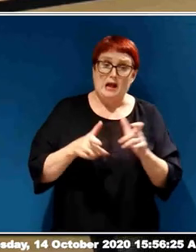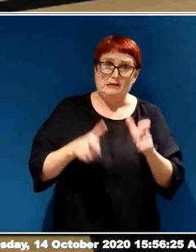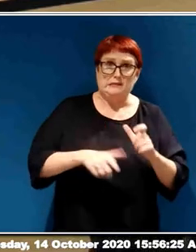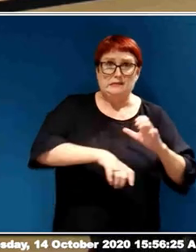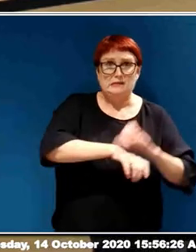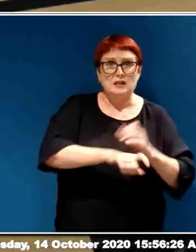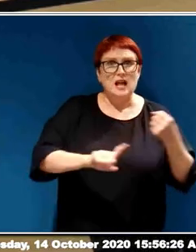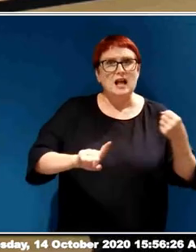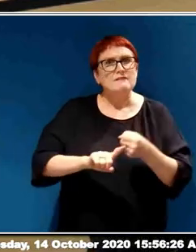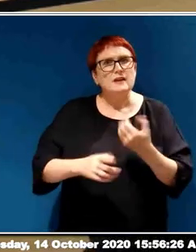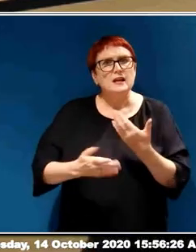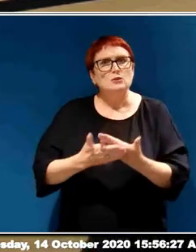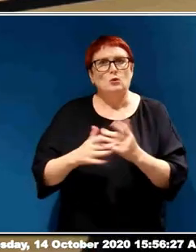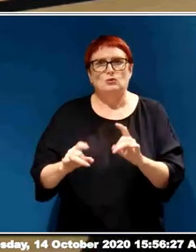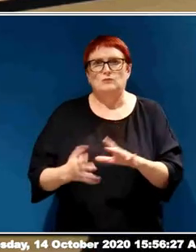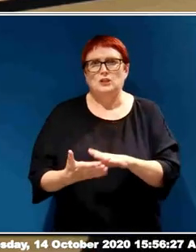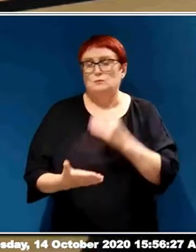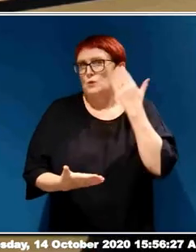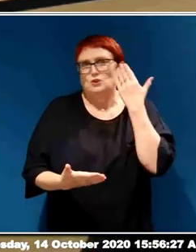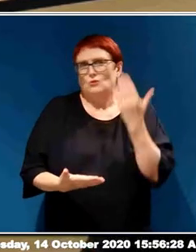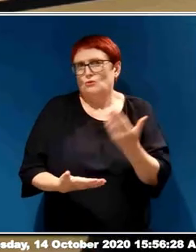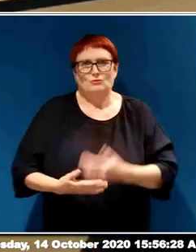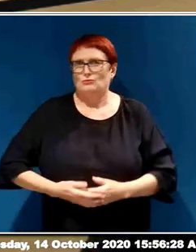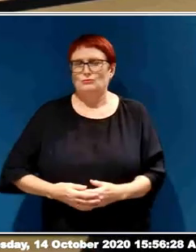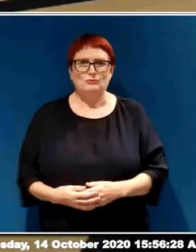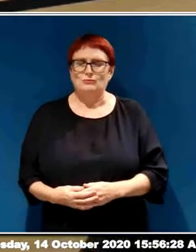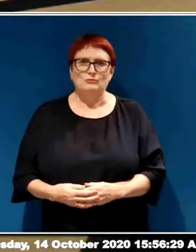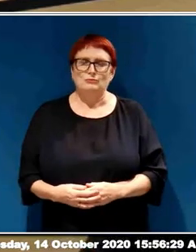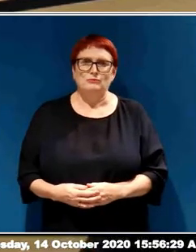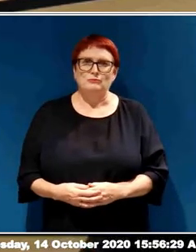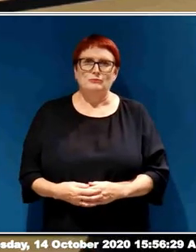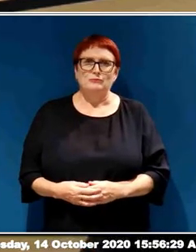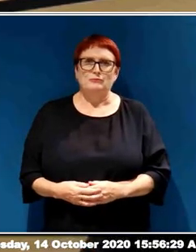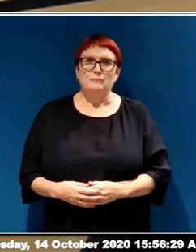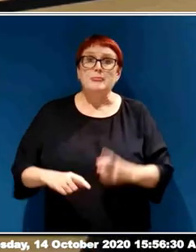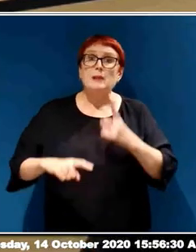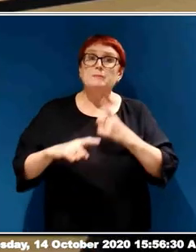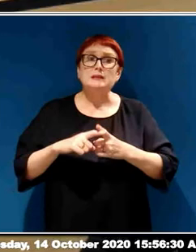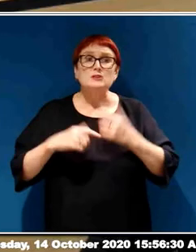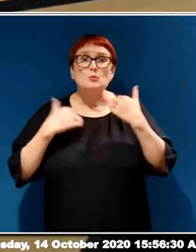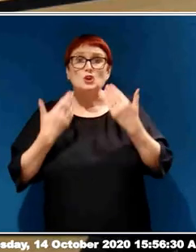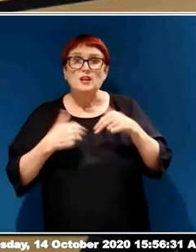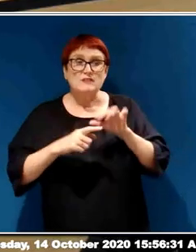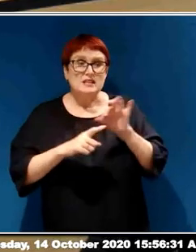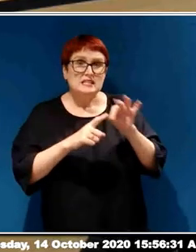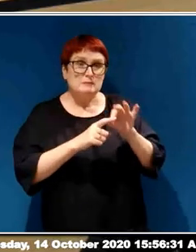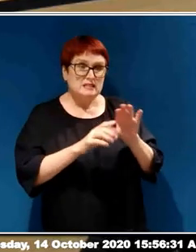What is also unknown is whether particular groups of students experience